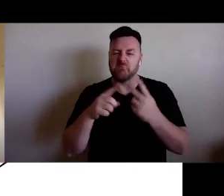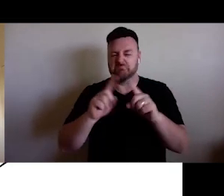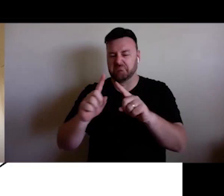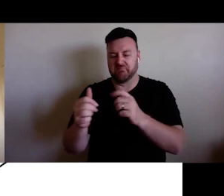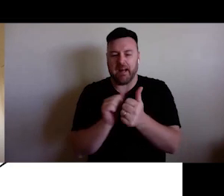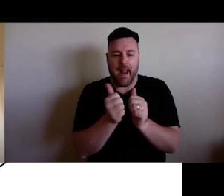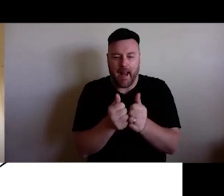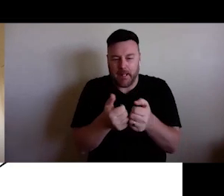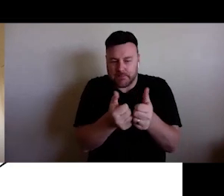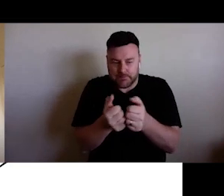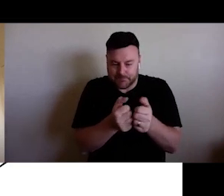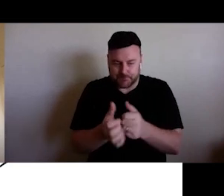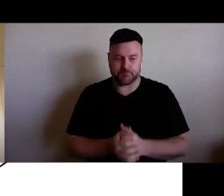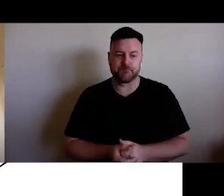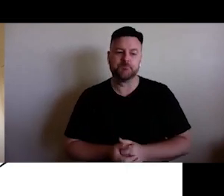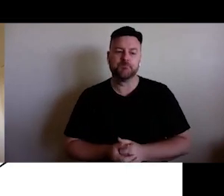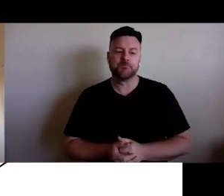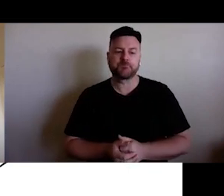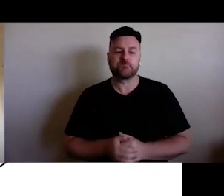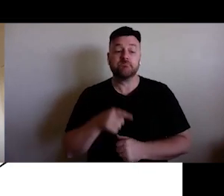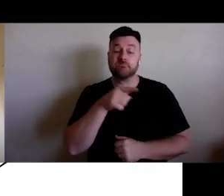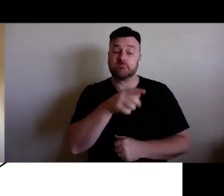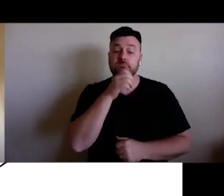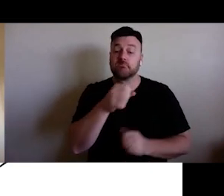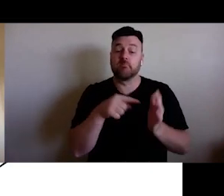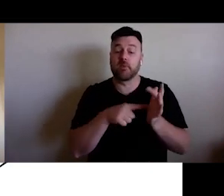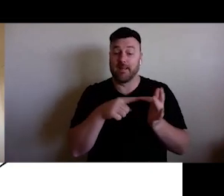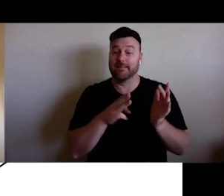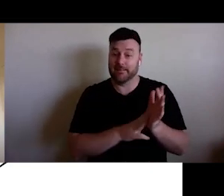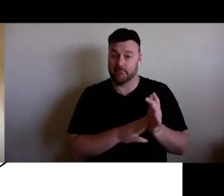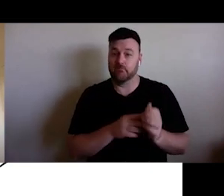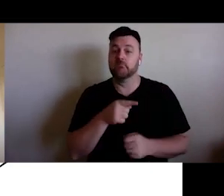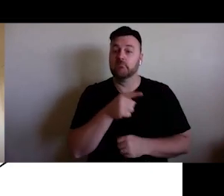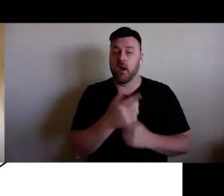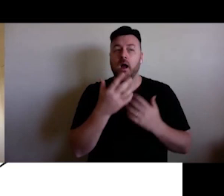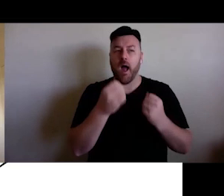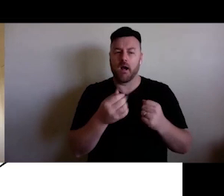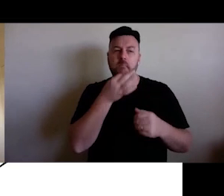these click-and-point adventures. His problem led to the Kickstarter platform. He would take these ideas to publishers and they said, "We've